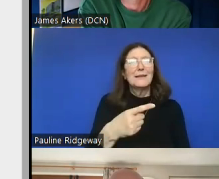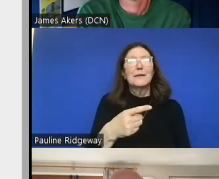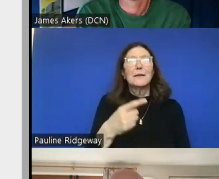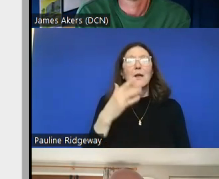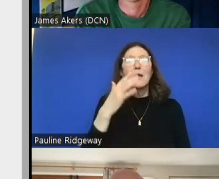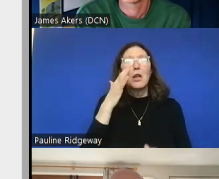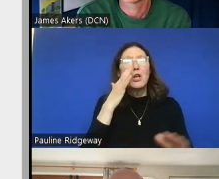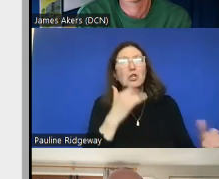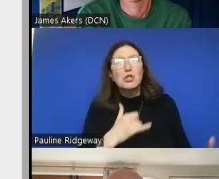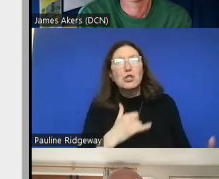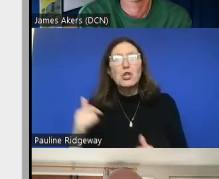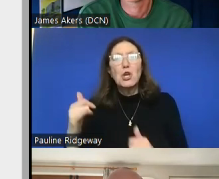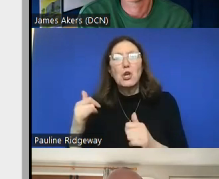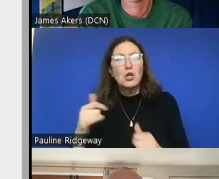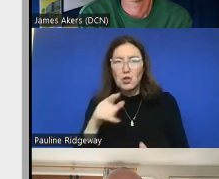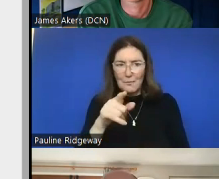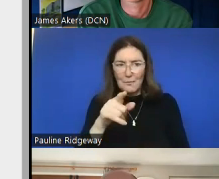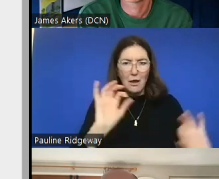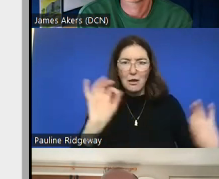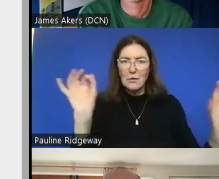but no visitors.